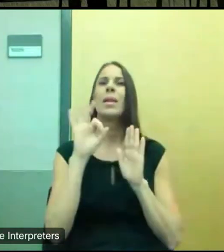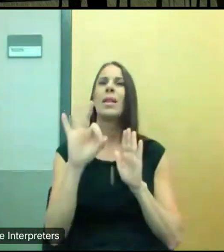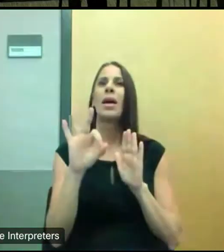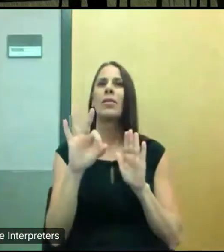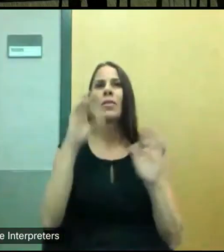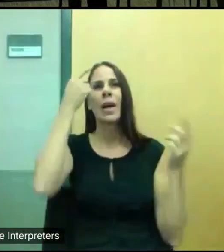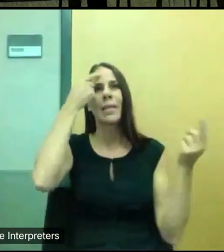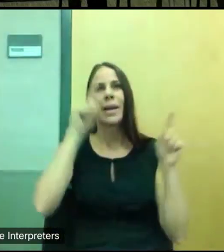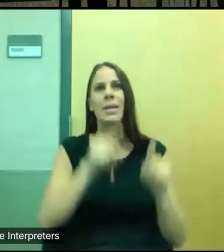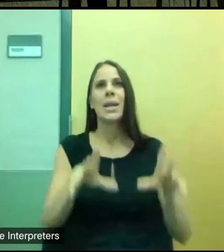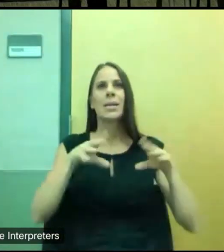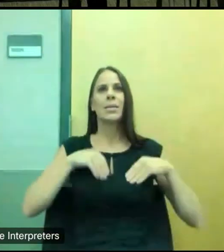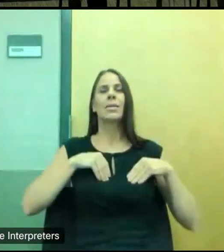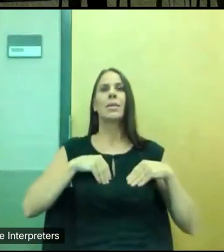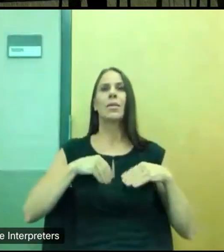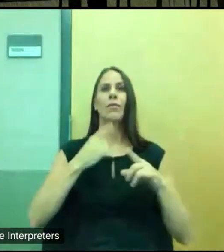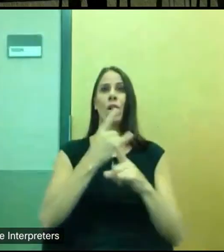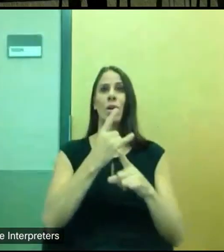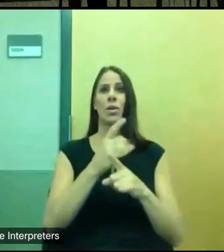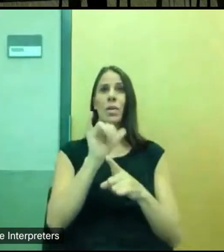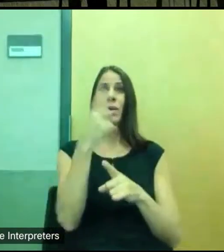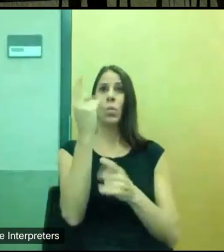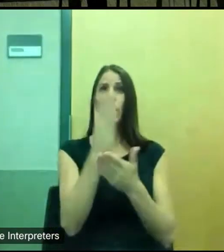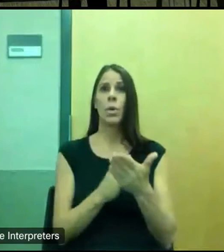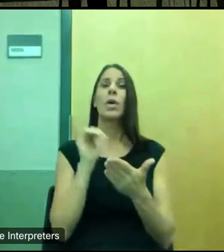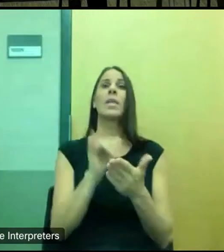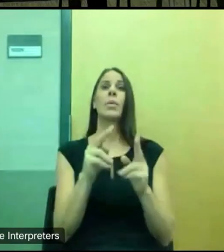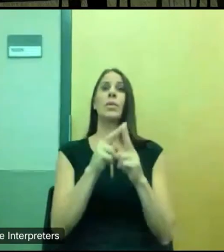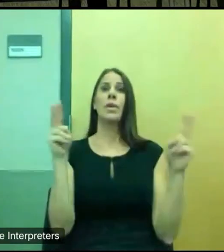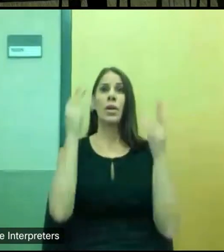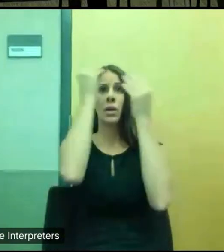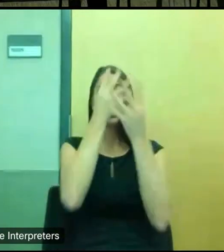and alcohol piece. That was very, very informative. And so, if you did that with those trusted